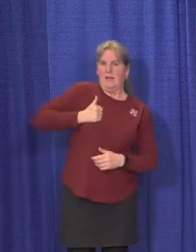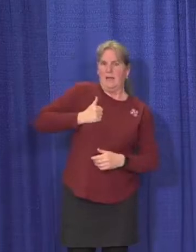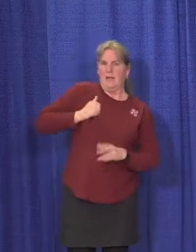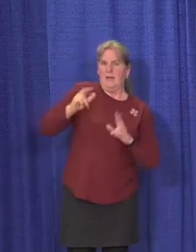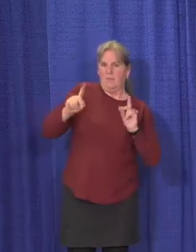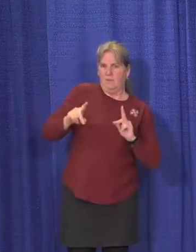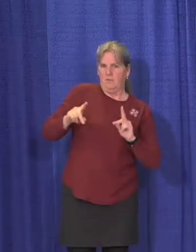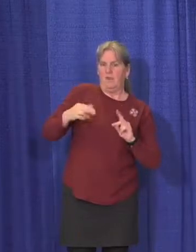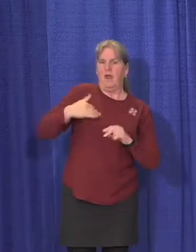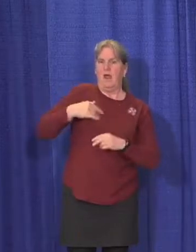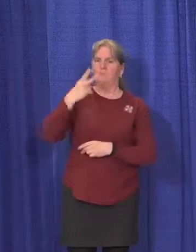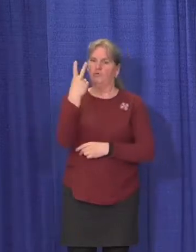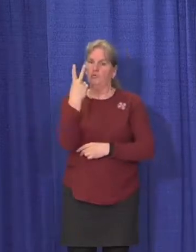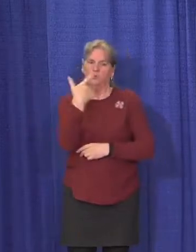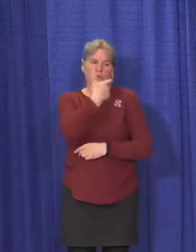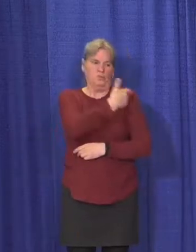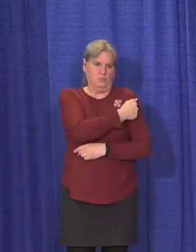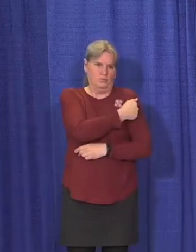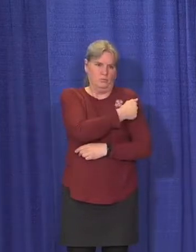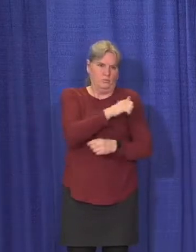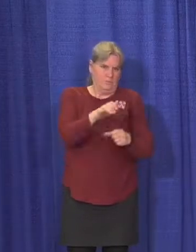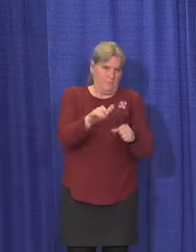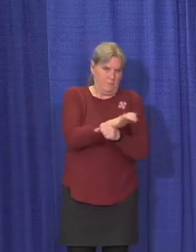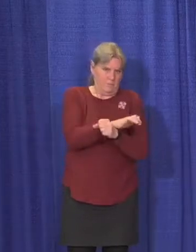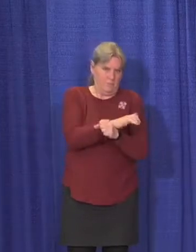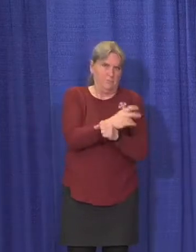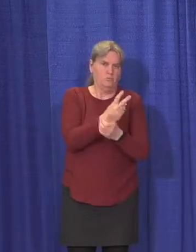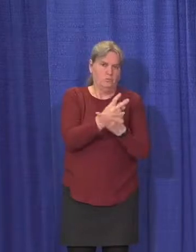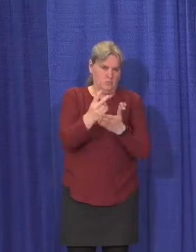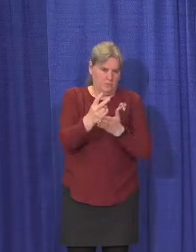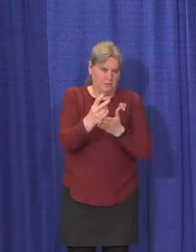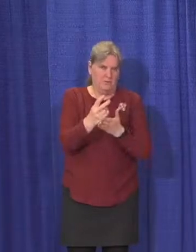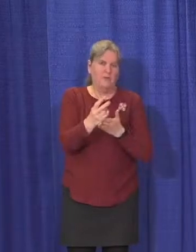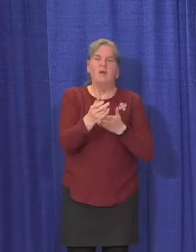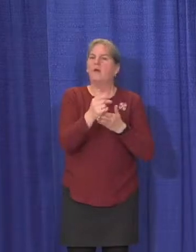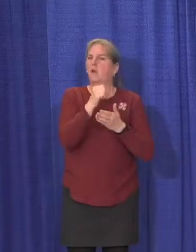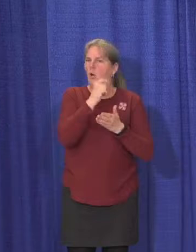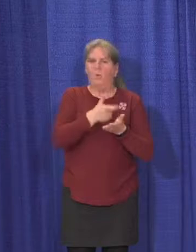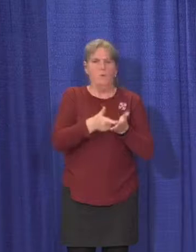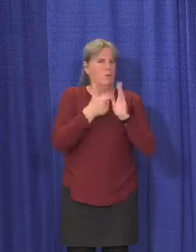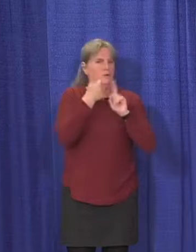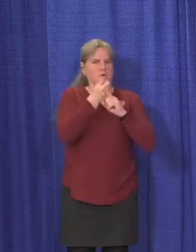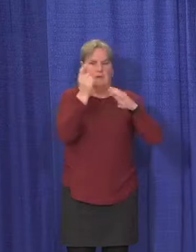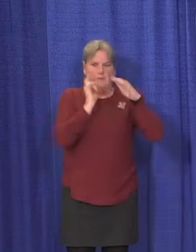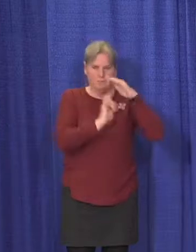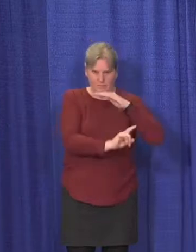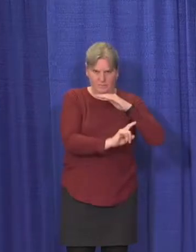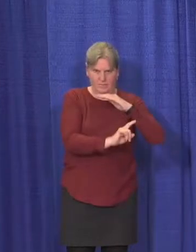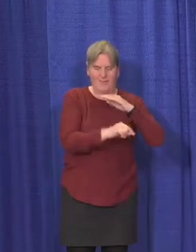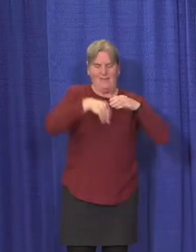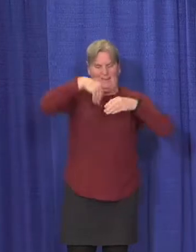any Canadian resident to was fully vaccinated will be exempt from self-isolation if they